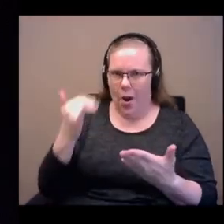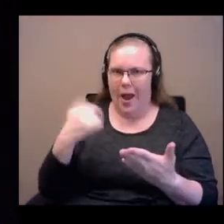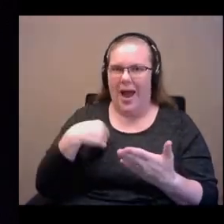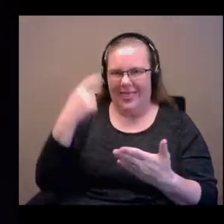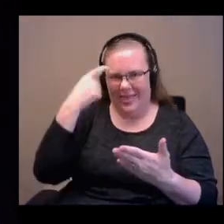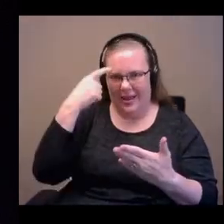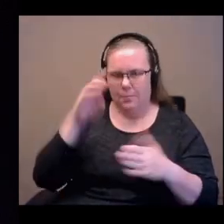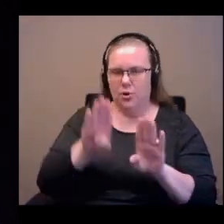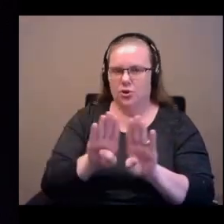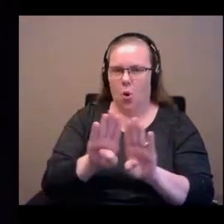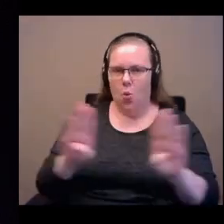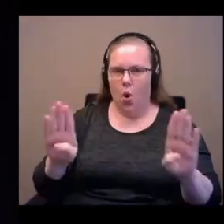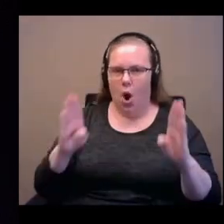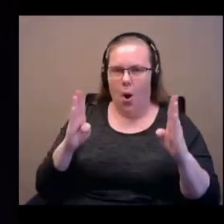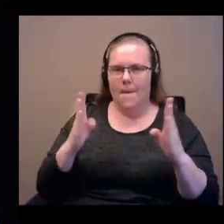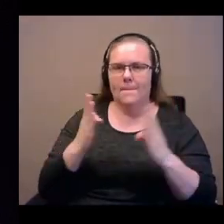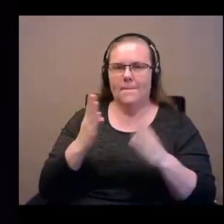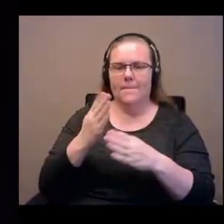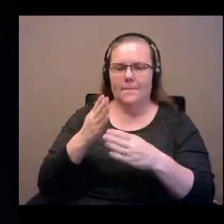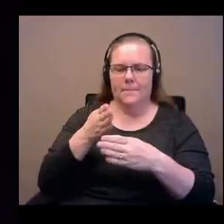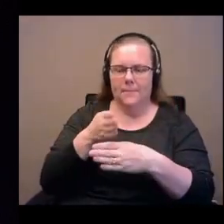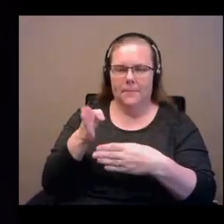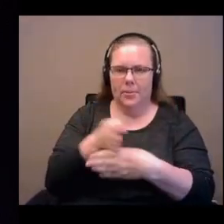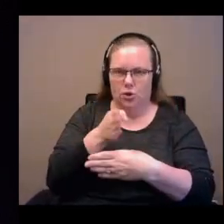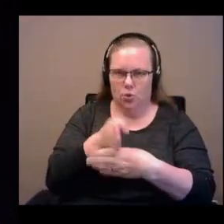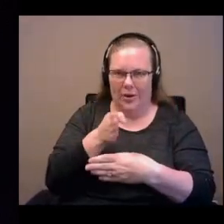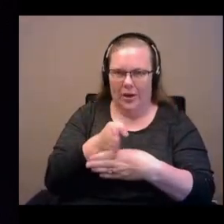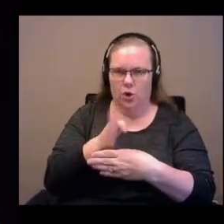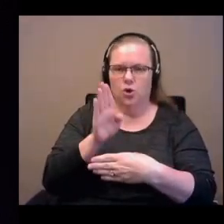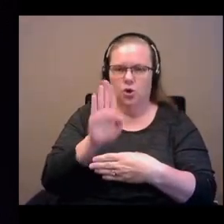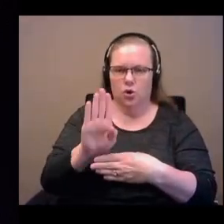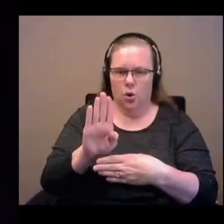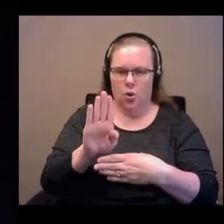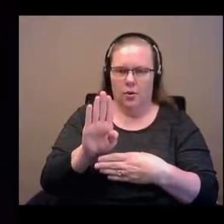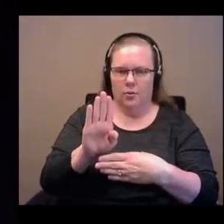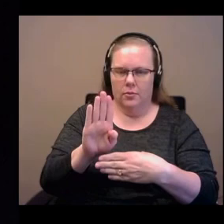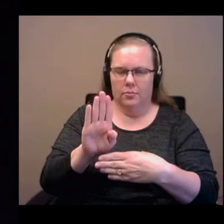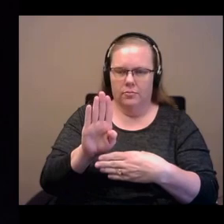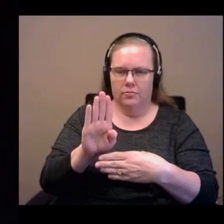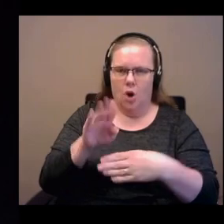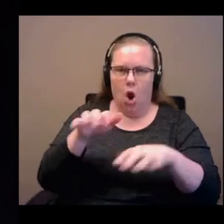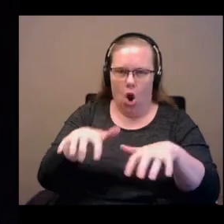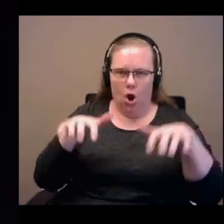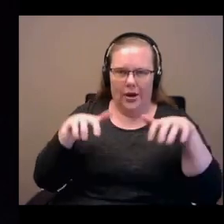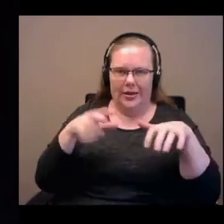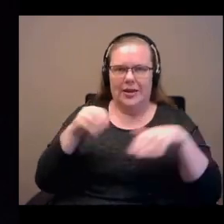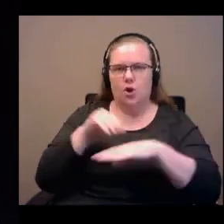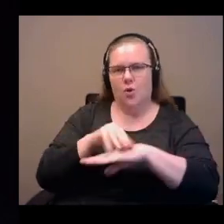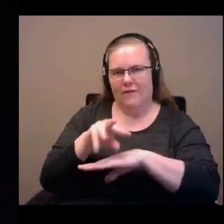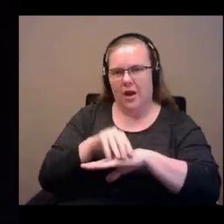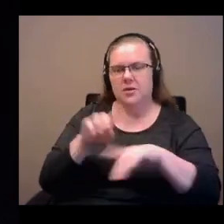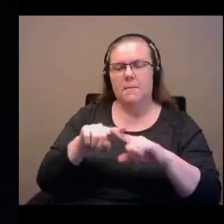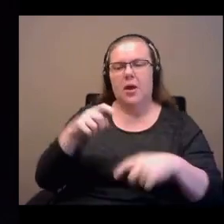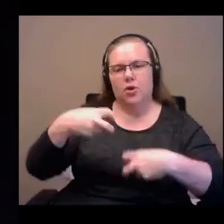and your advice. But the reason is that I think that the trouble with the certainty with which